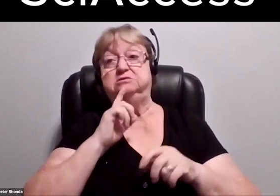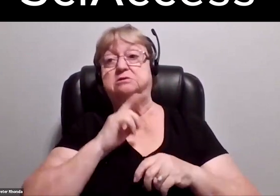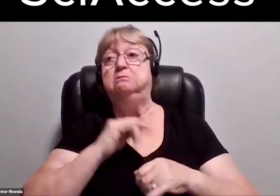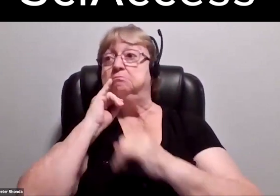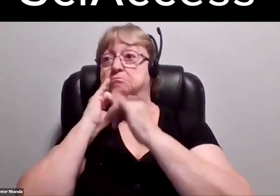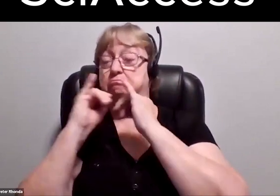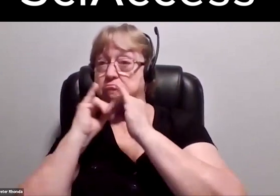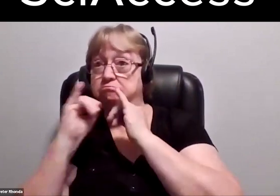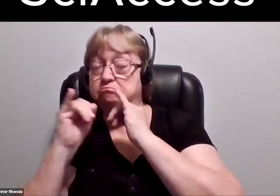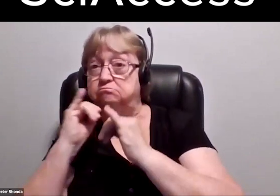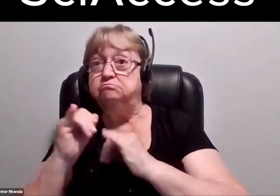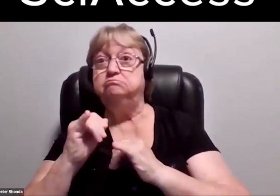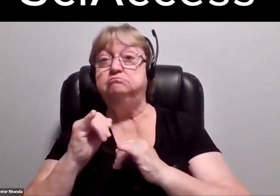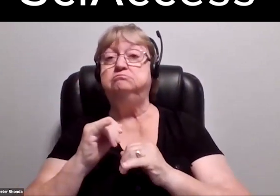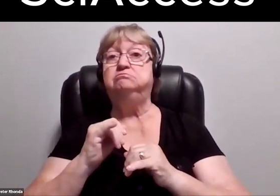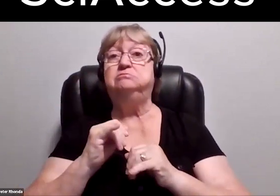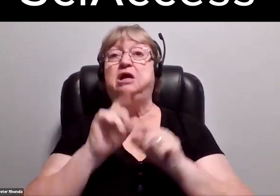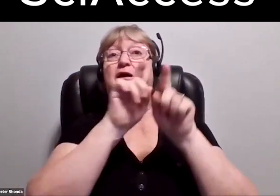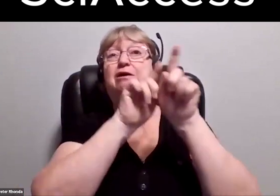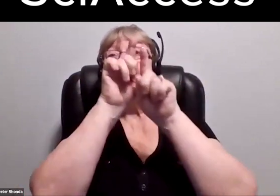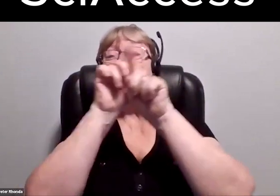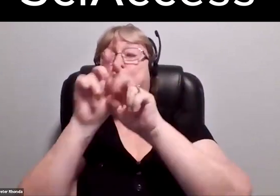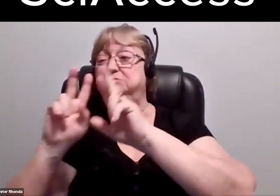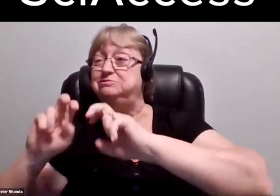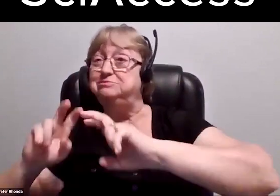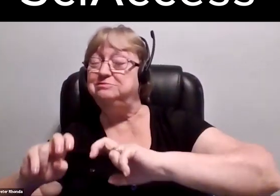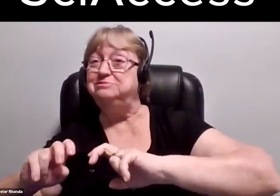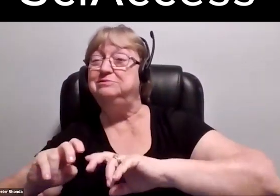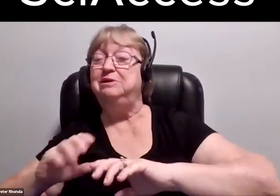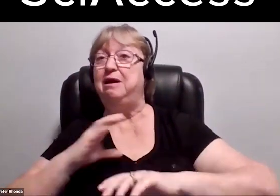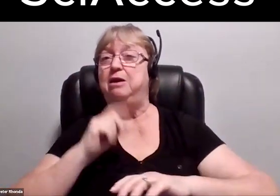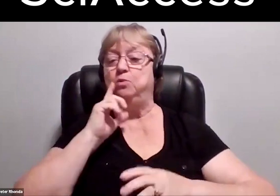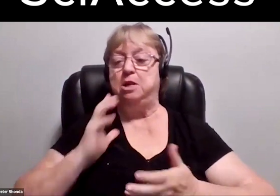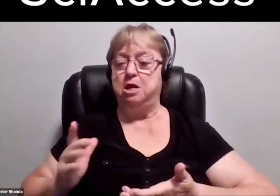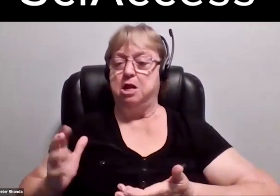We do astronomy assessments. We gather all of this data in order